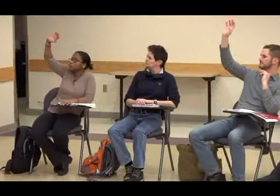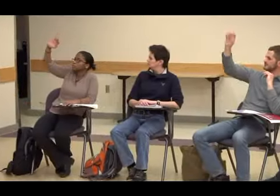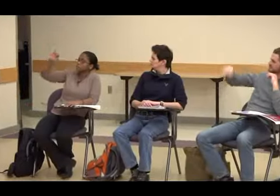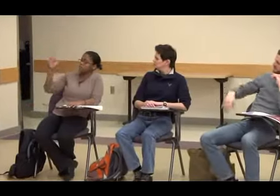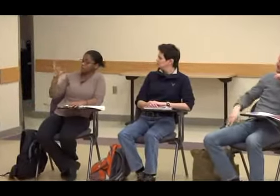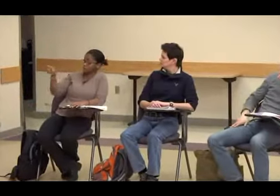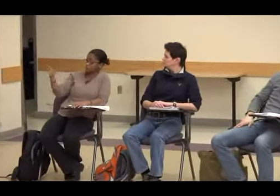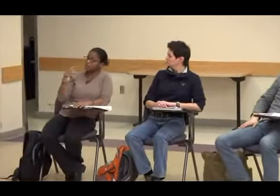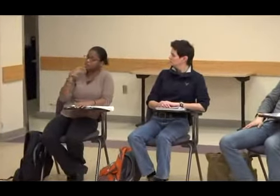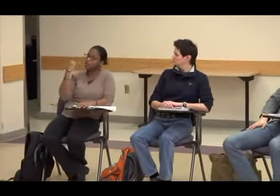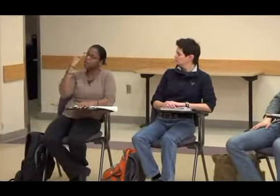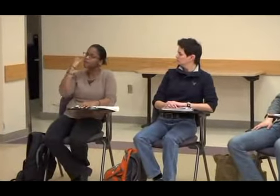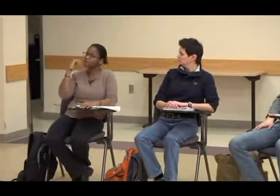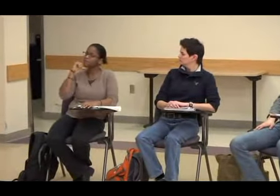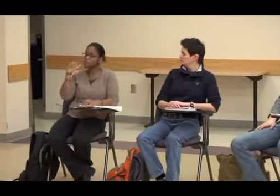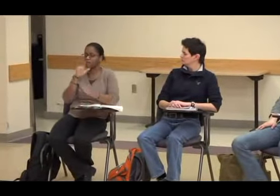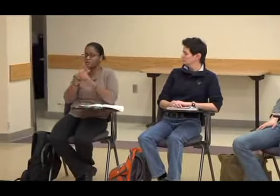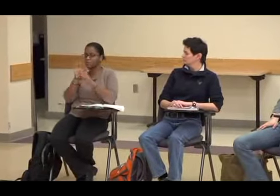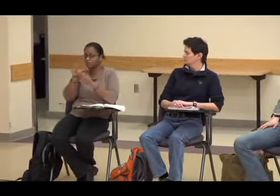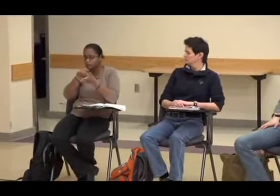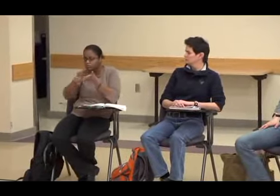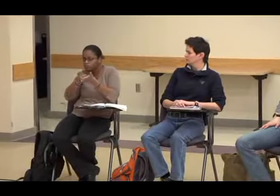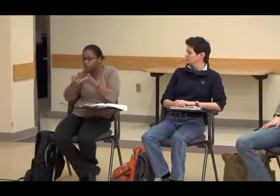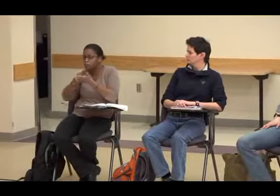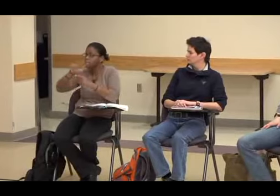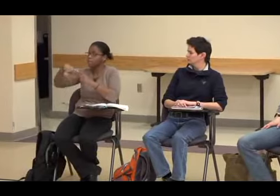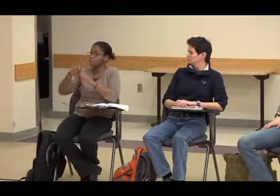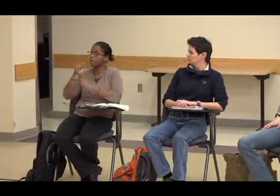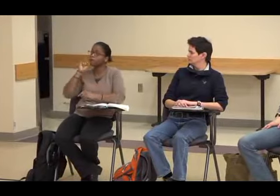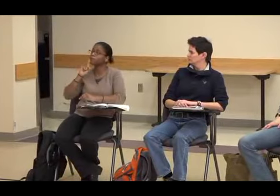[Instructor]: Martina? Well, like you said, if there isn't enough research about deaf population health,